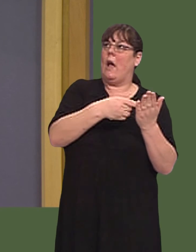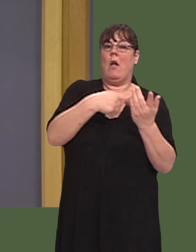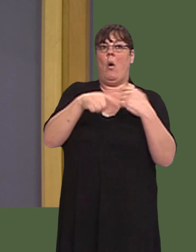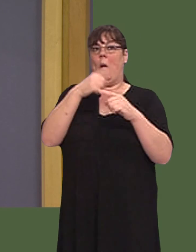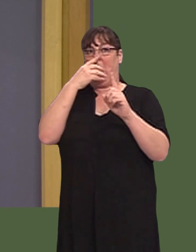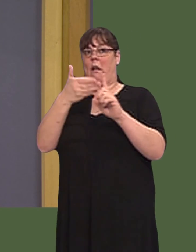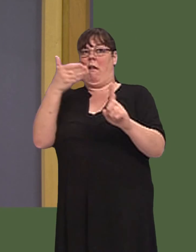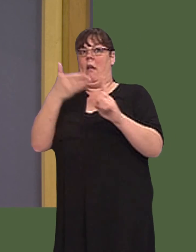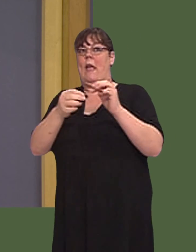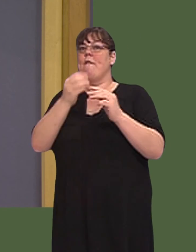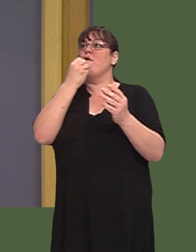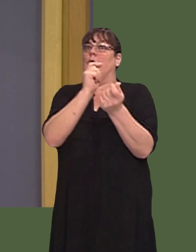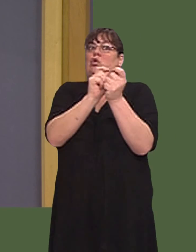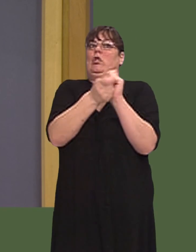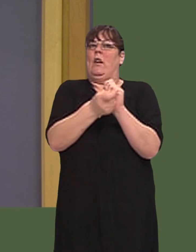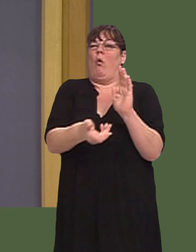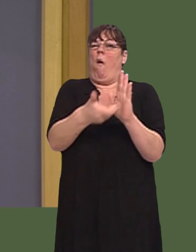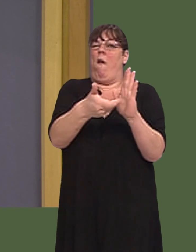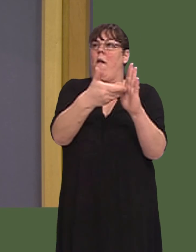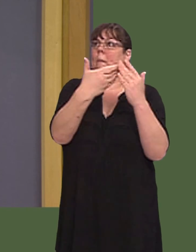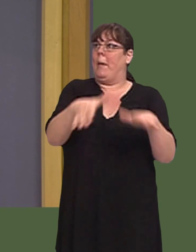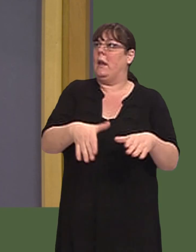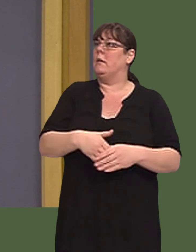identifying adulterated food that might come onto the market otherwise?